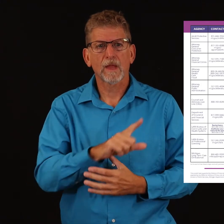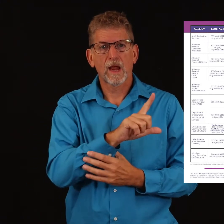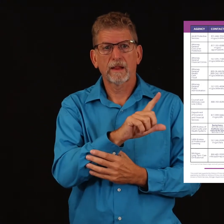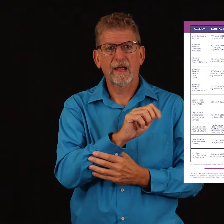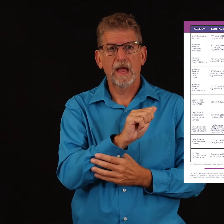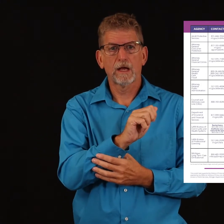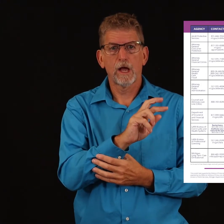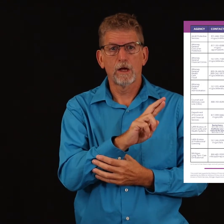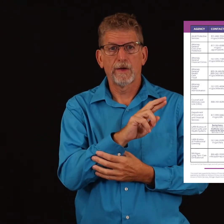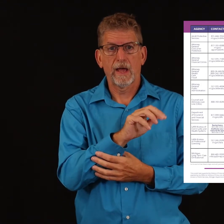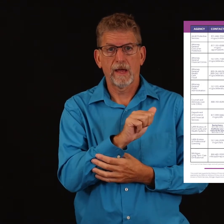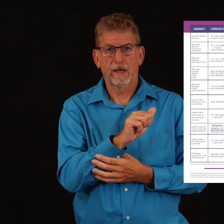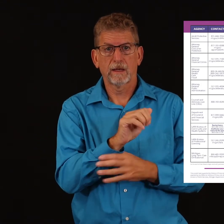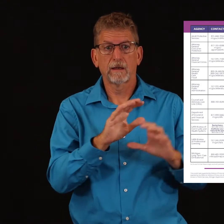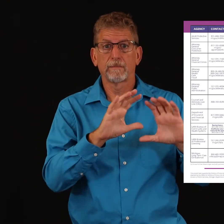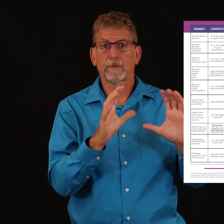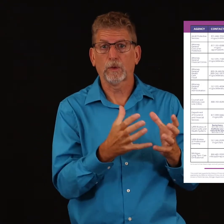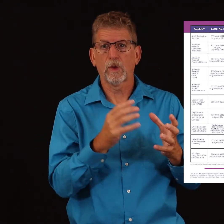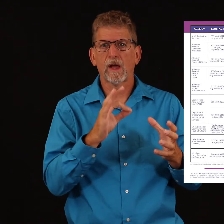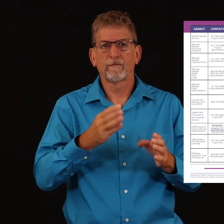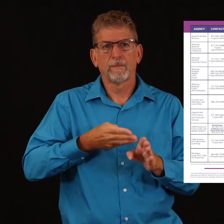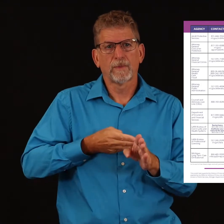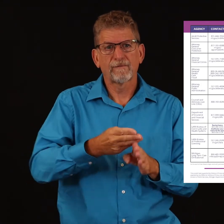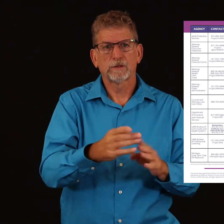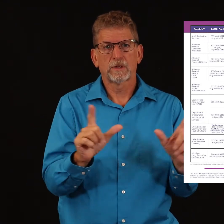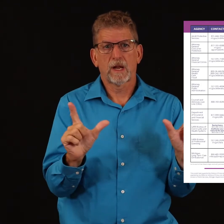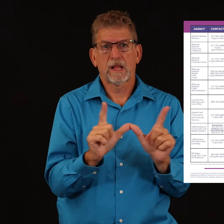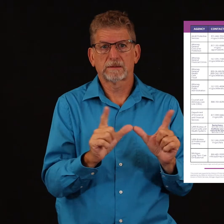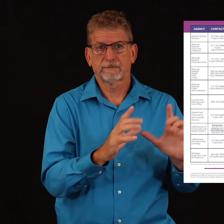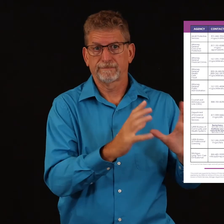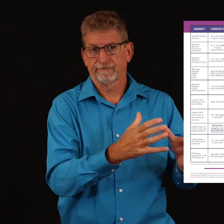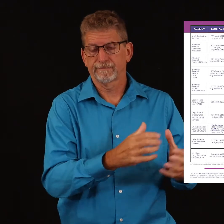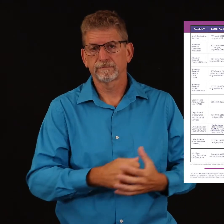LARA Bureau of Professional Licensing